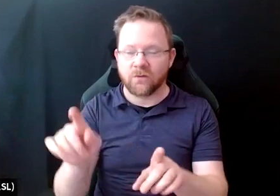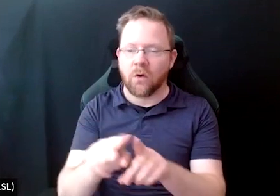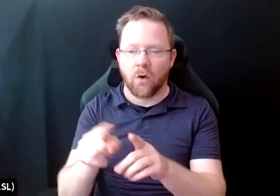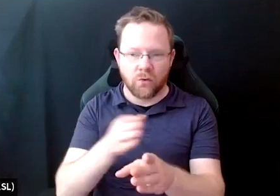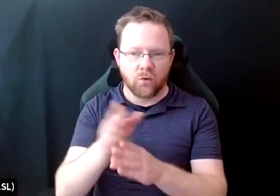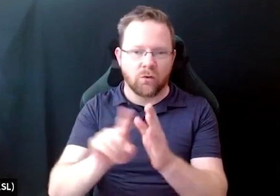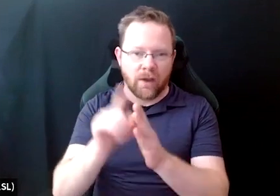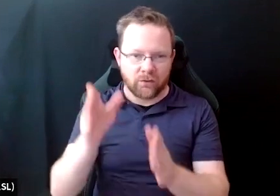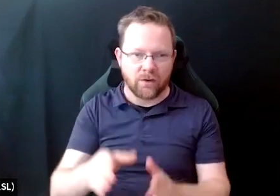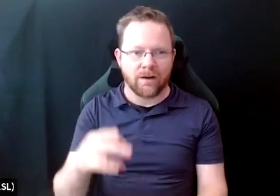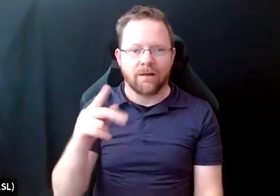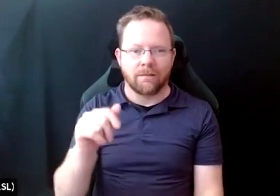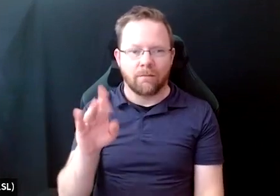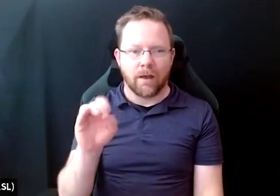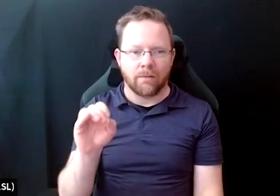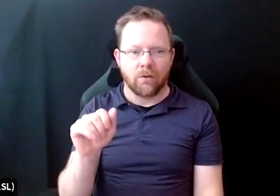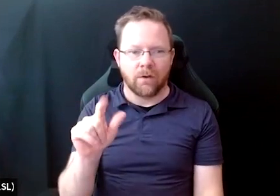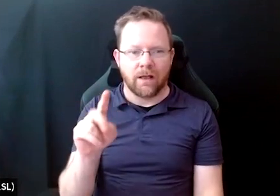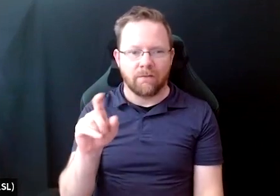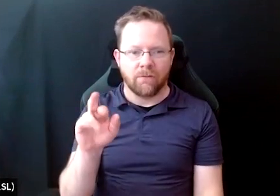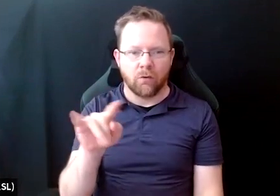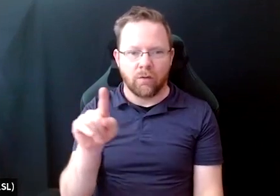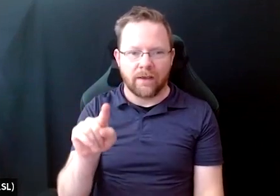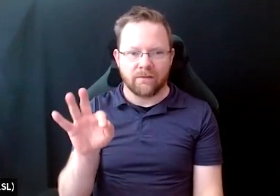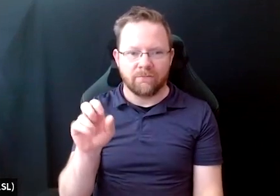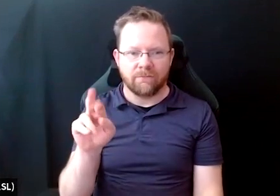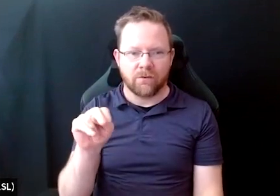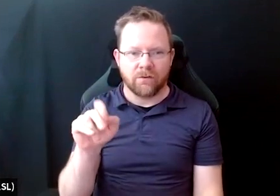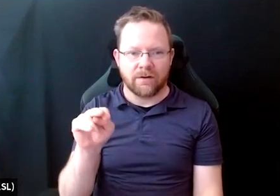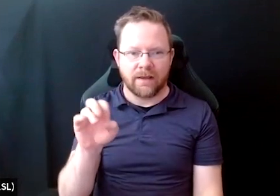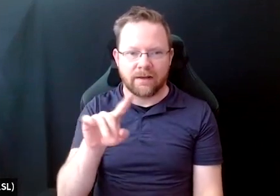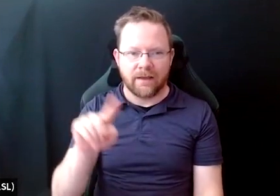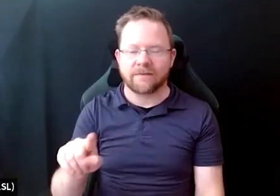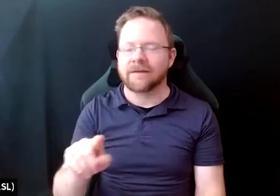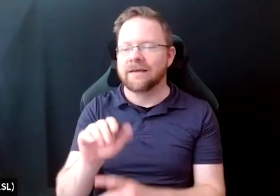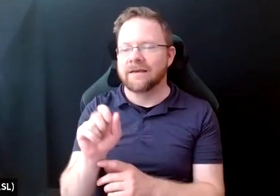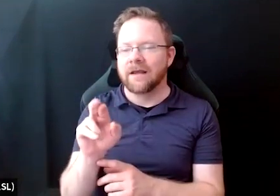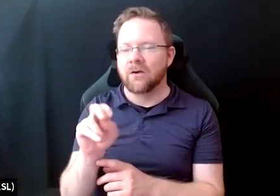Then Pablo Alvarez Fernandez, he's an astronautical engineer, and he's also a career astronaut.